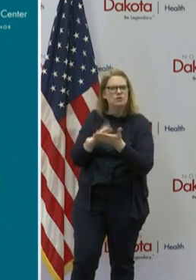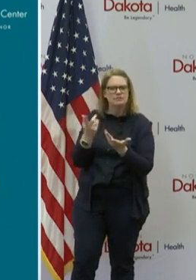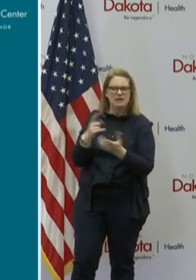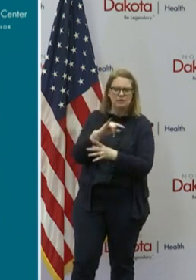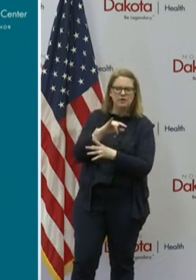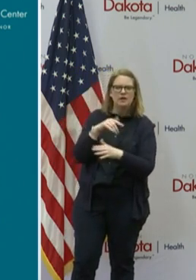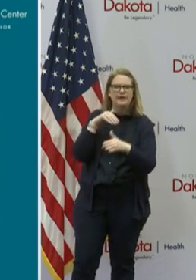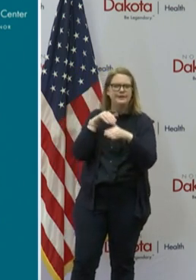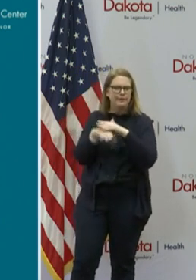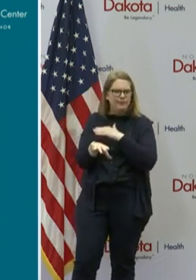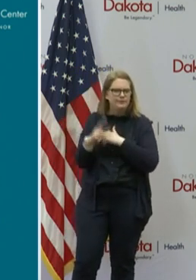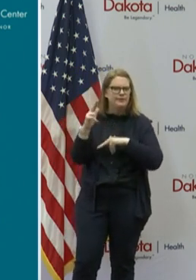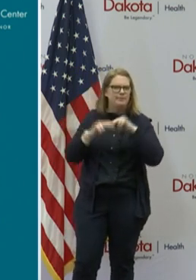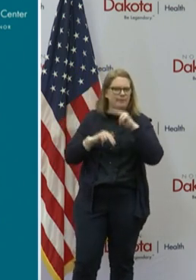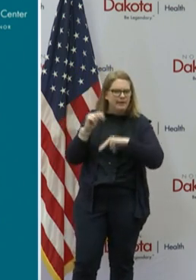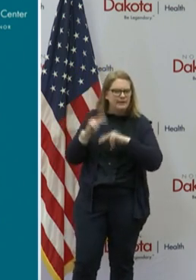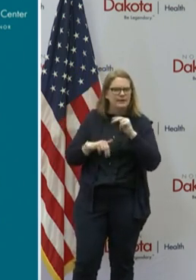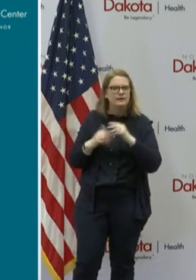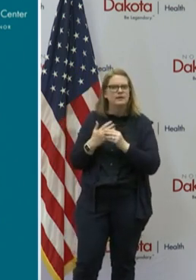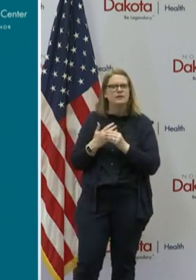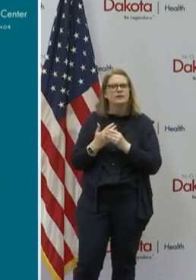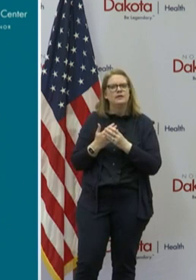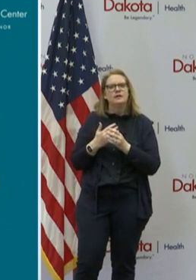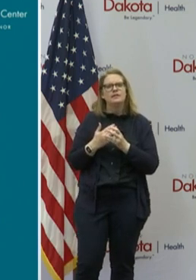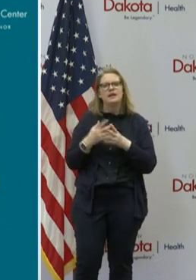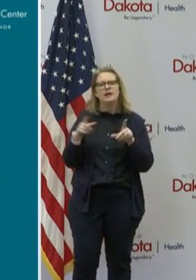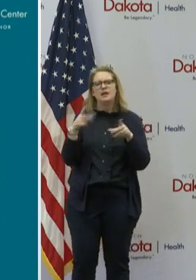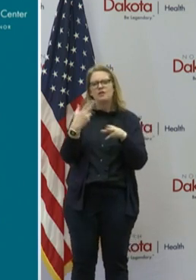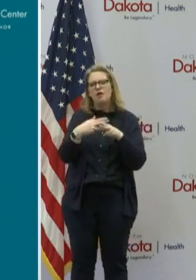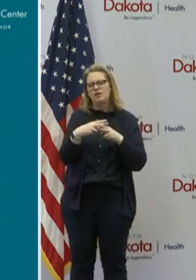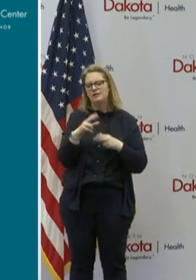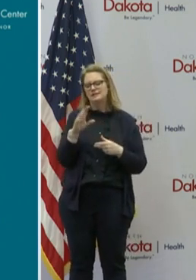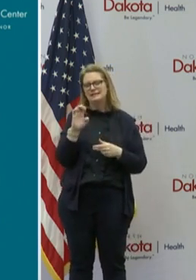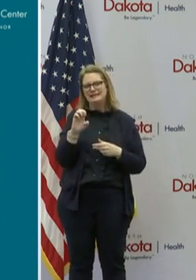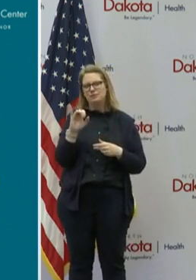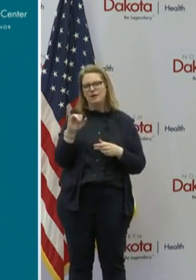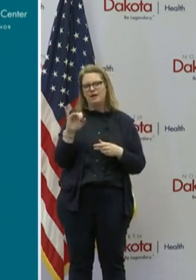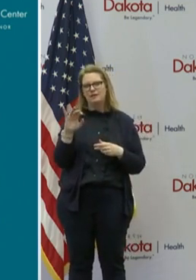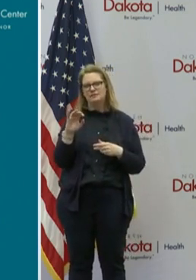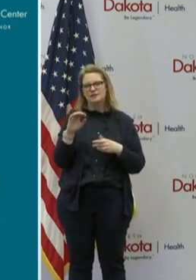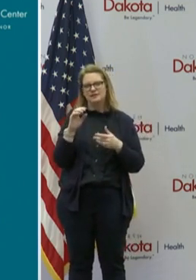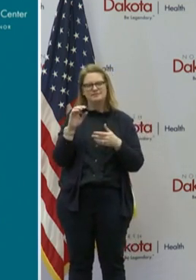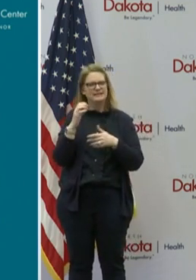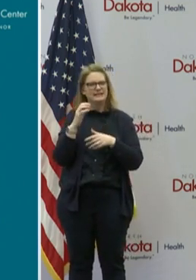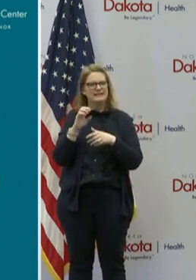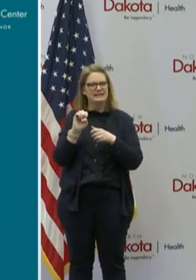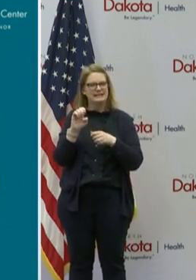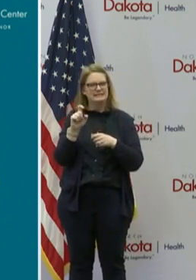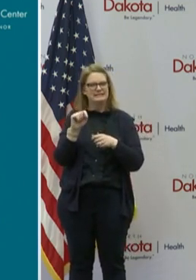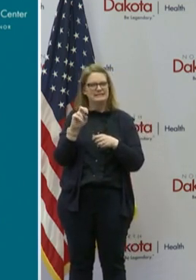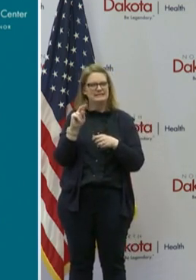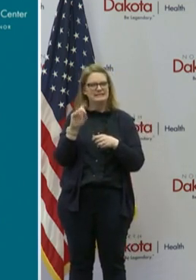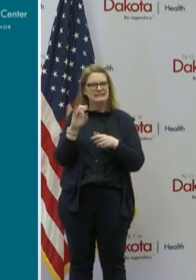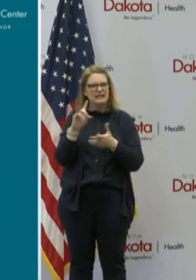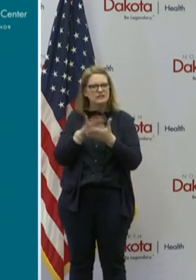ABOUT, THERE ARE OVER 16,500 STUDENTS IN NORTH DAKOTA TOOK SOME FORM OF SUMMER SCHOOL WHERE THEY WERE ENGAGED WITH THE